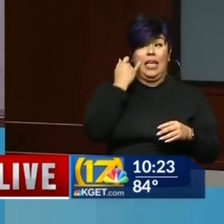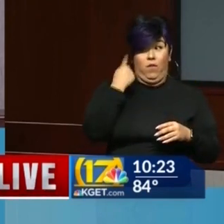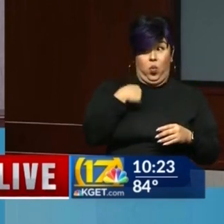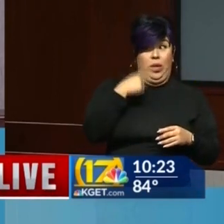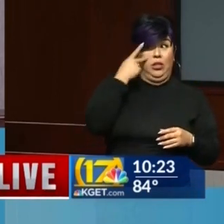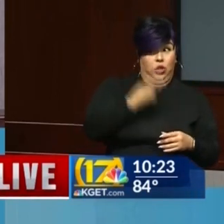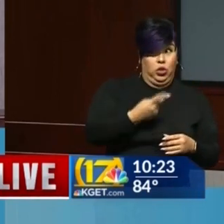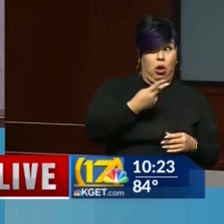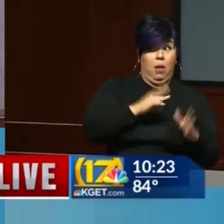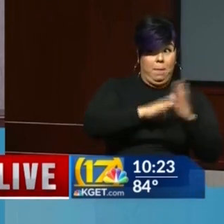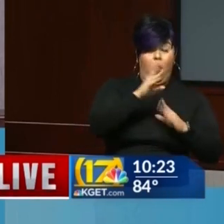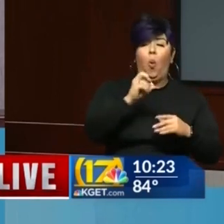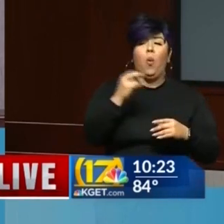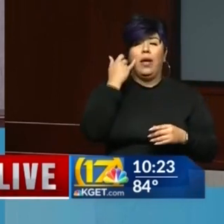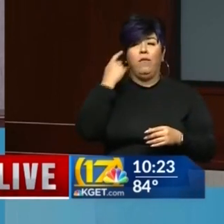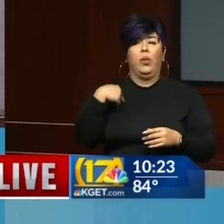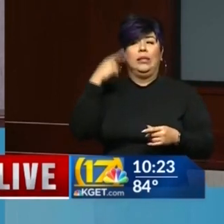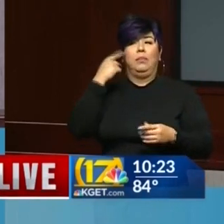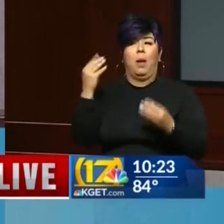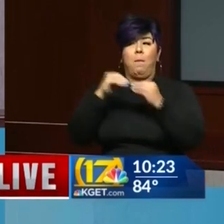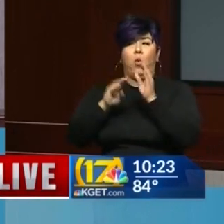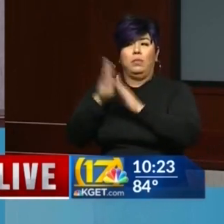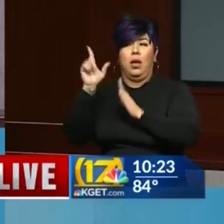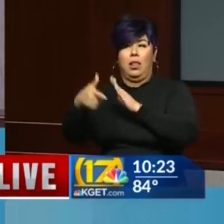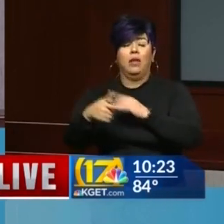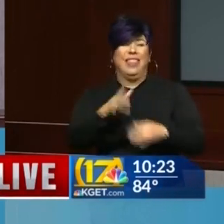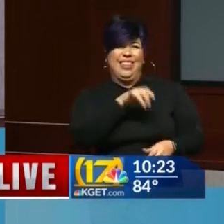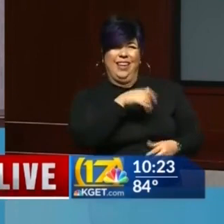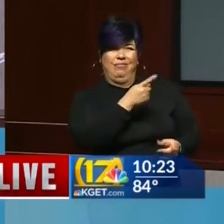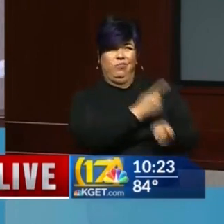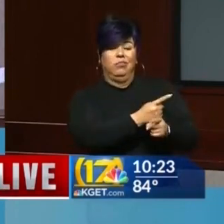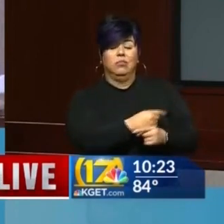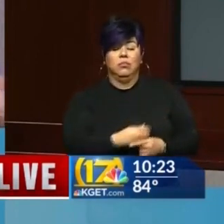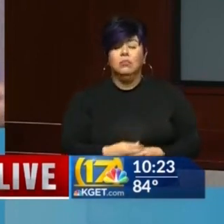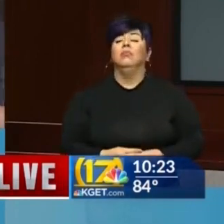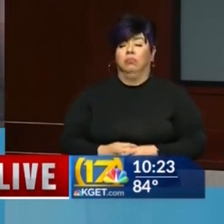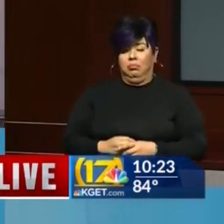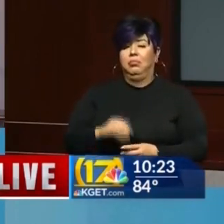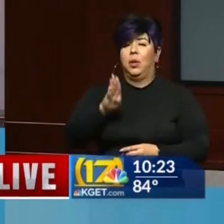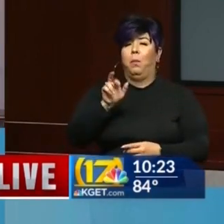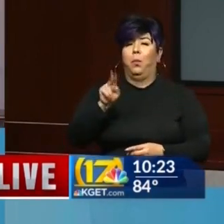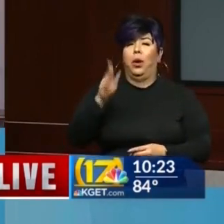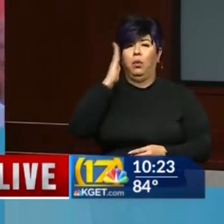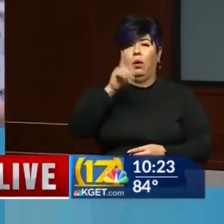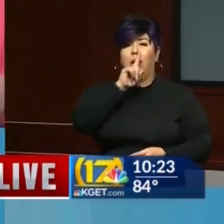DAY POSSIBLE SPIKE, AND WHETHER ARE ON NOT WE DID SEE ANYTHING, AND AND WHETHER OR IN THE WE EXPECT TO SEE ANYTHING RELATED